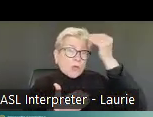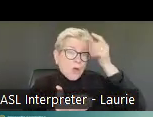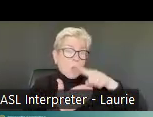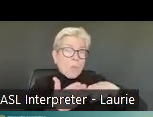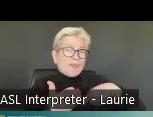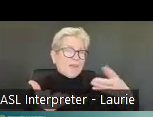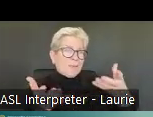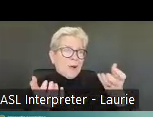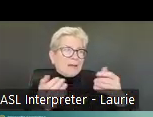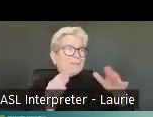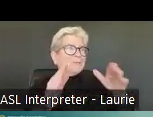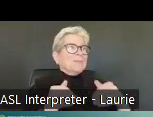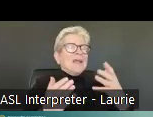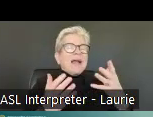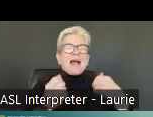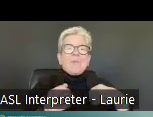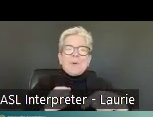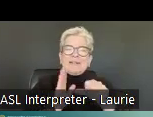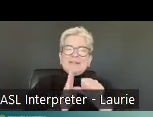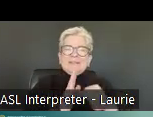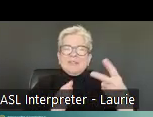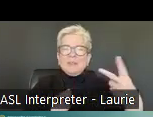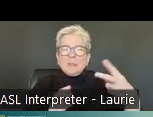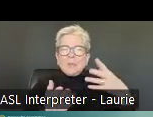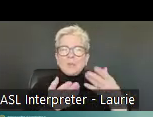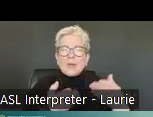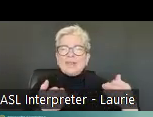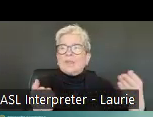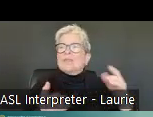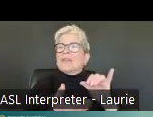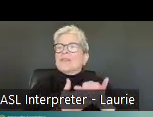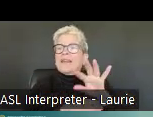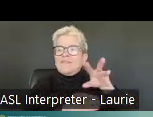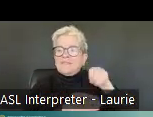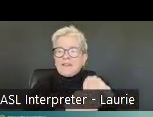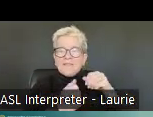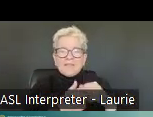I want to highlight two resources that are contained within the care package and you